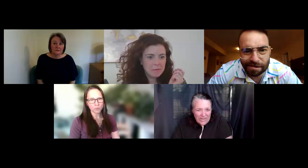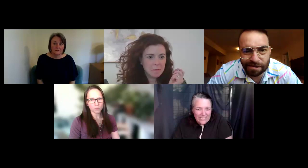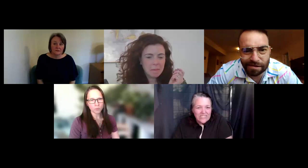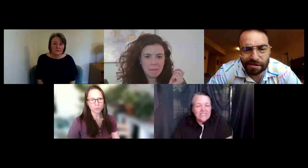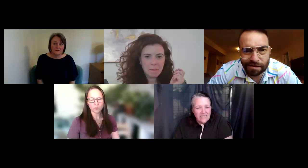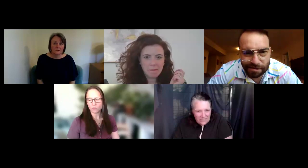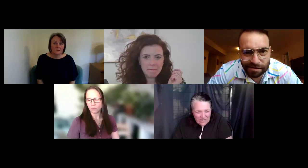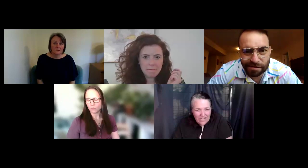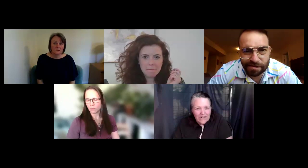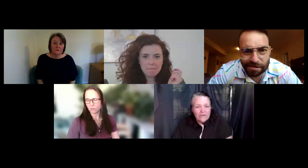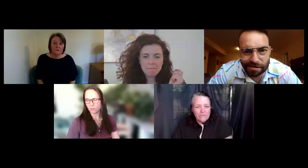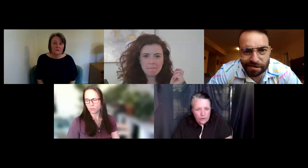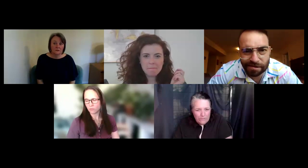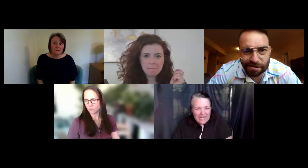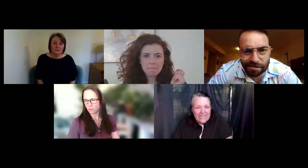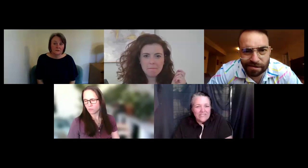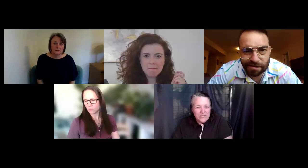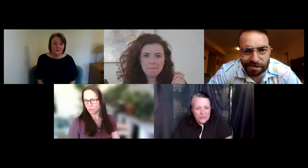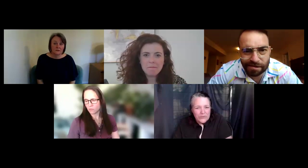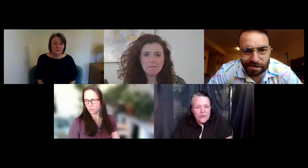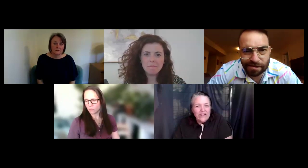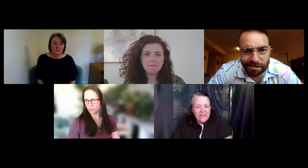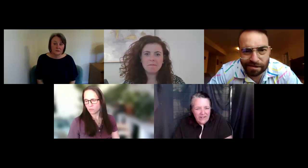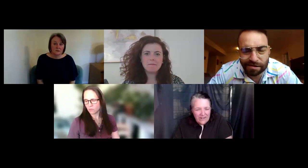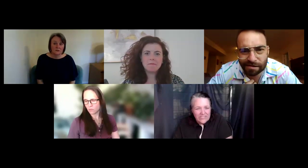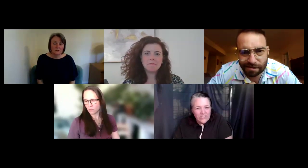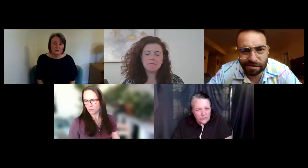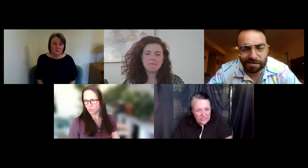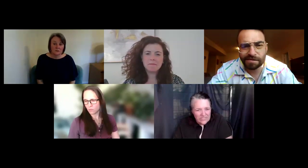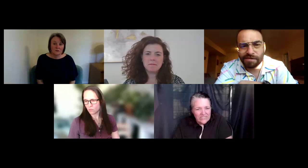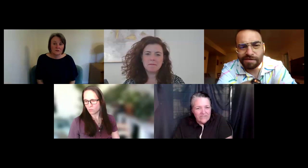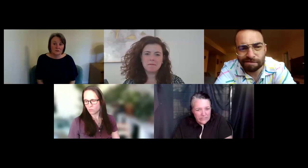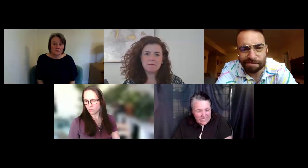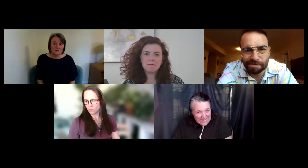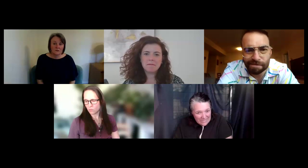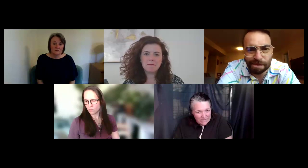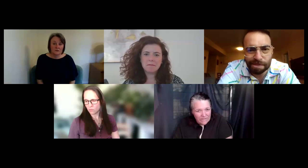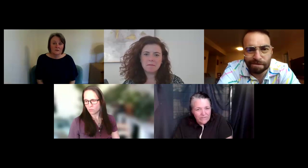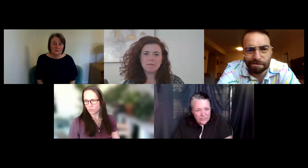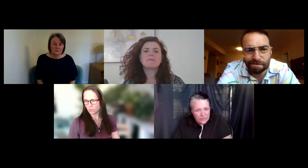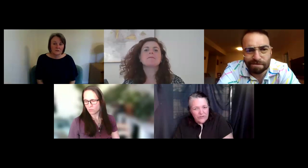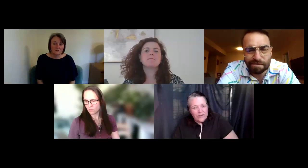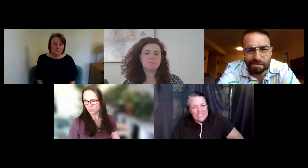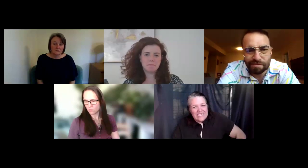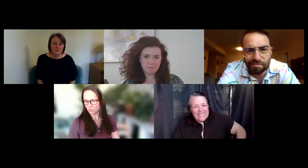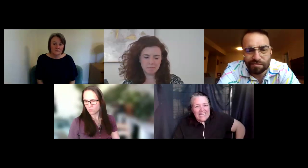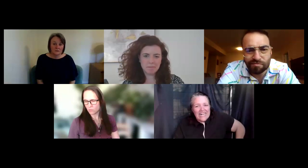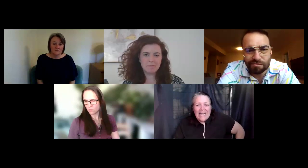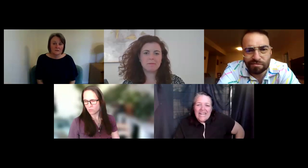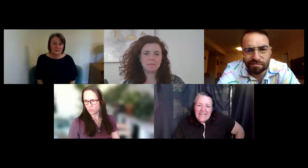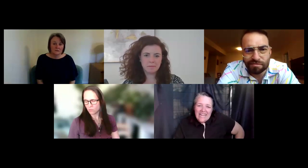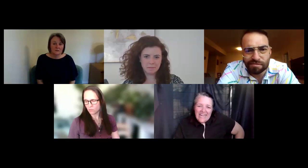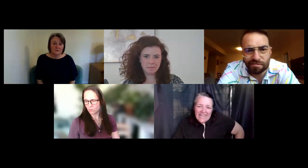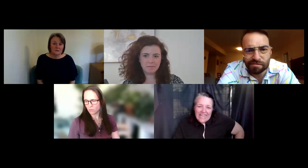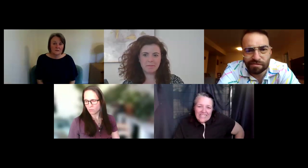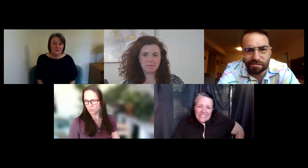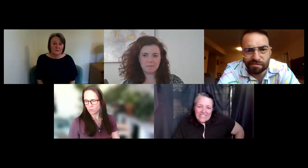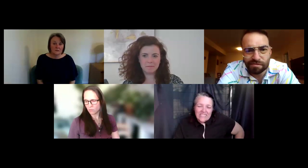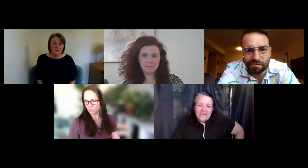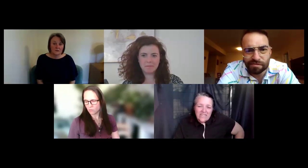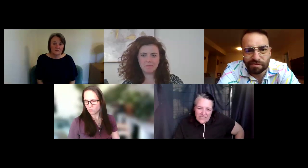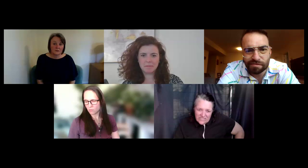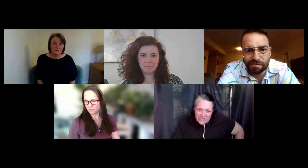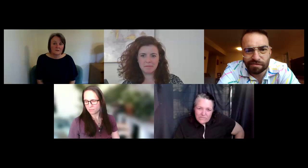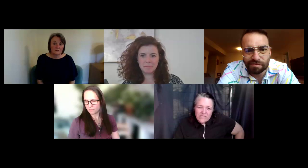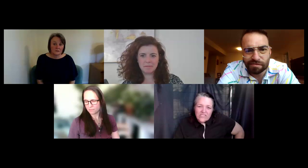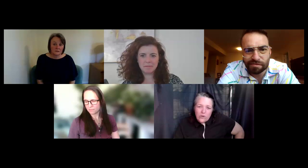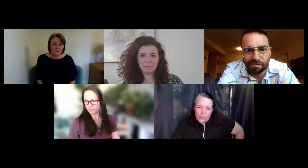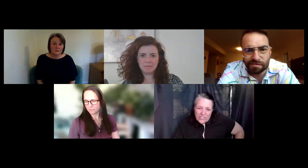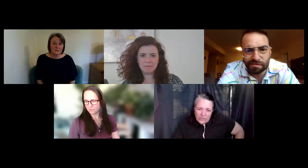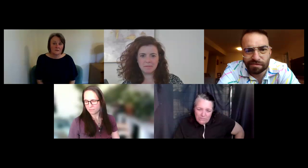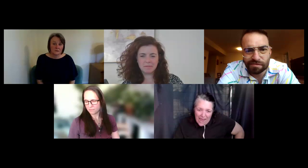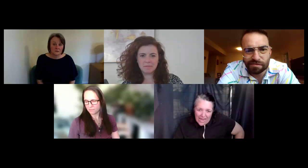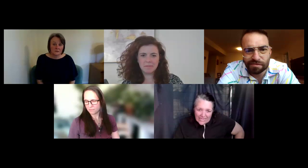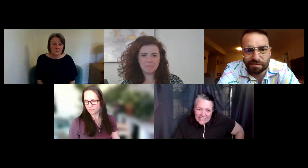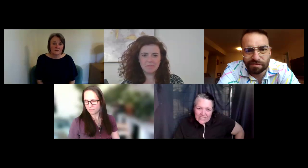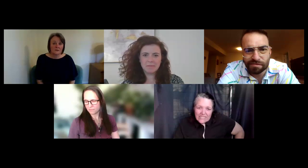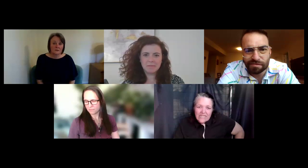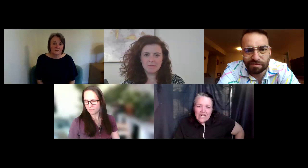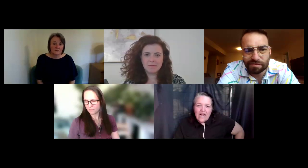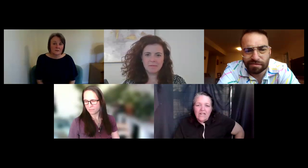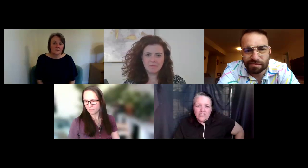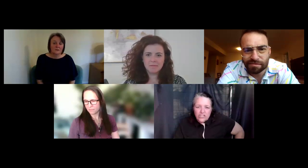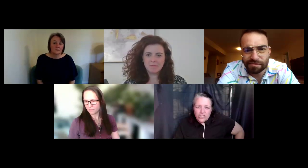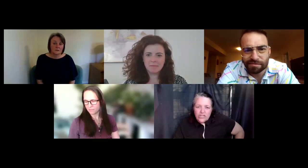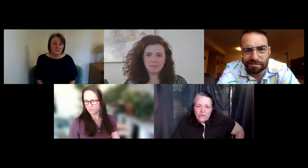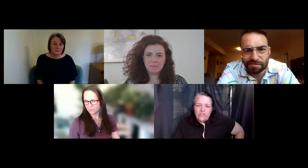donate her body to students for study to a university. And so when she passed, she